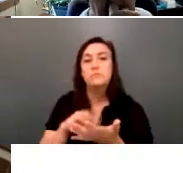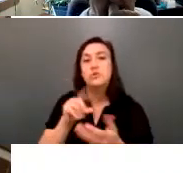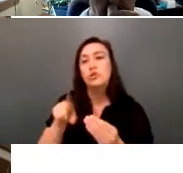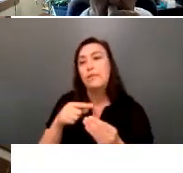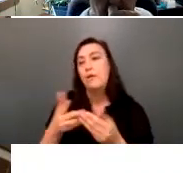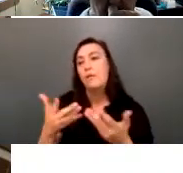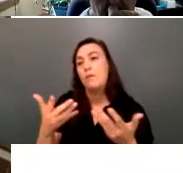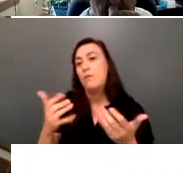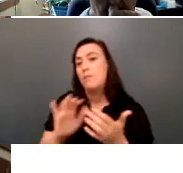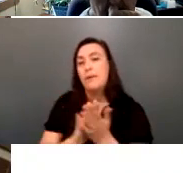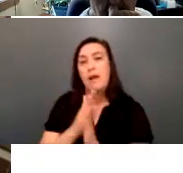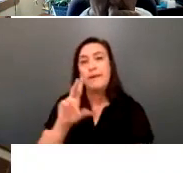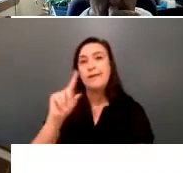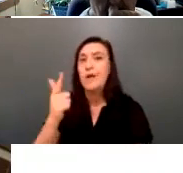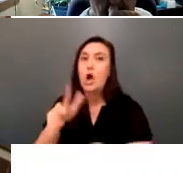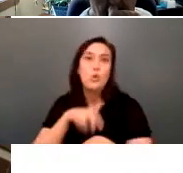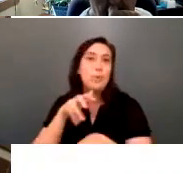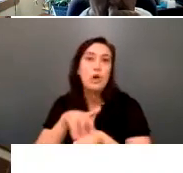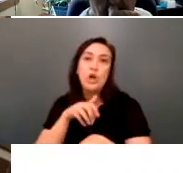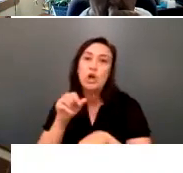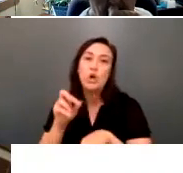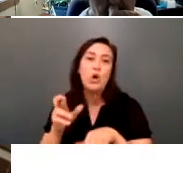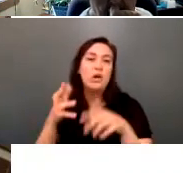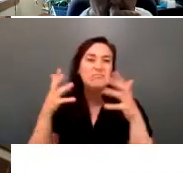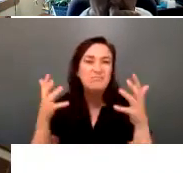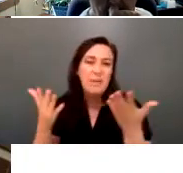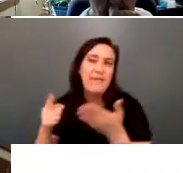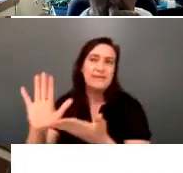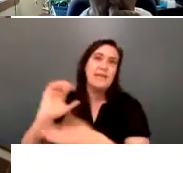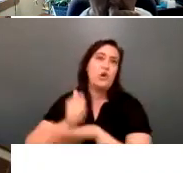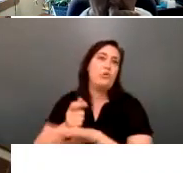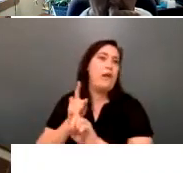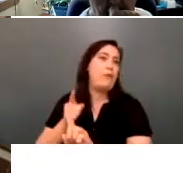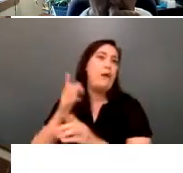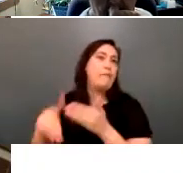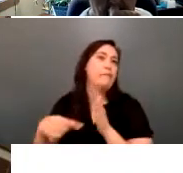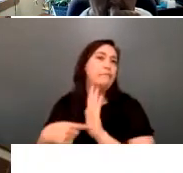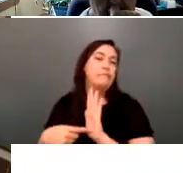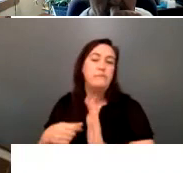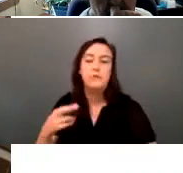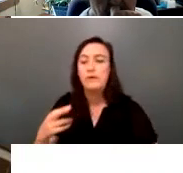what it looks like to be a dog rumor or whatever it might be. That could be their outcome or or